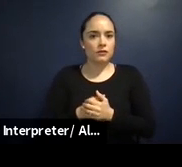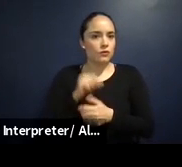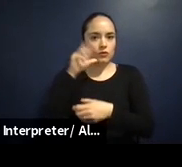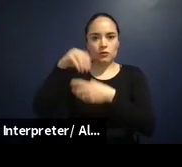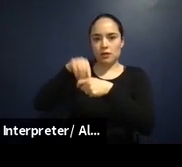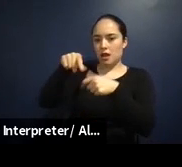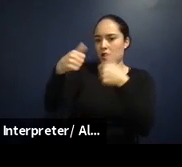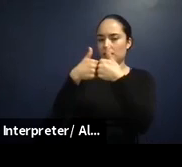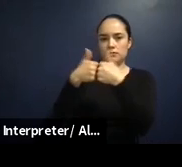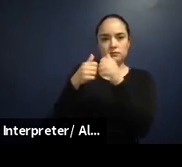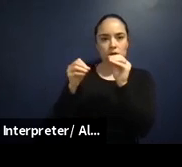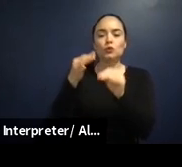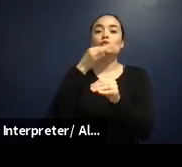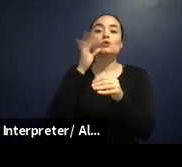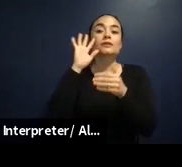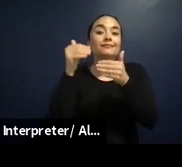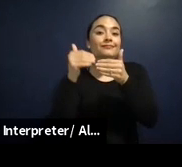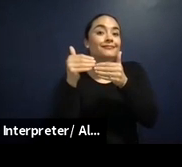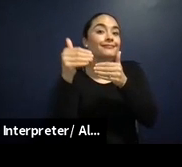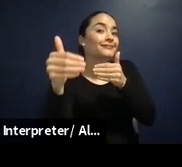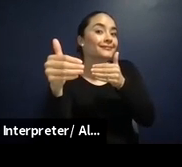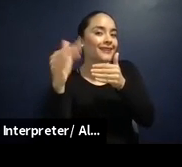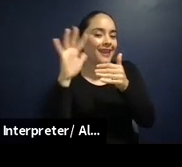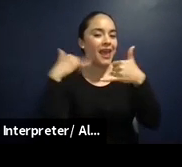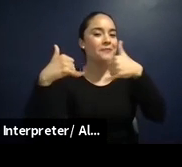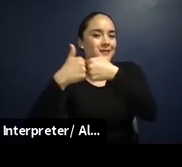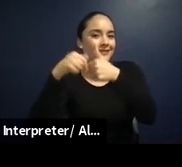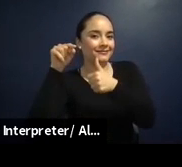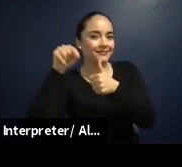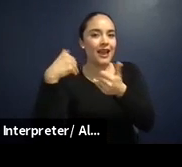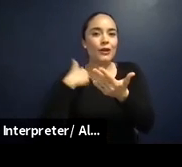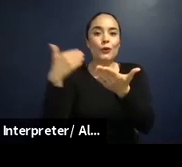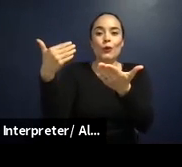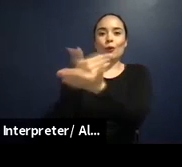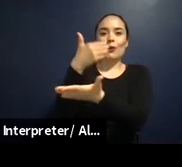Education Edition, and some of our friends who play Minecraft regularly might know it already.